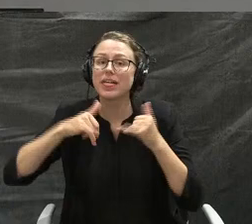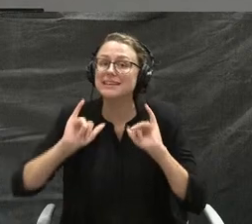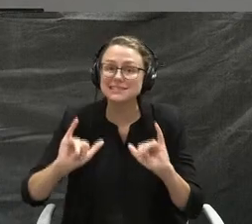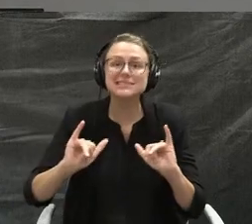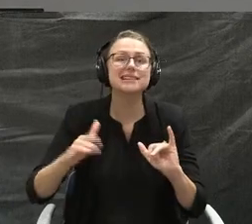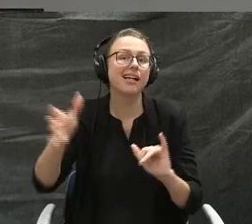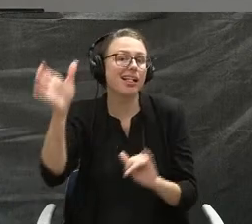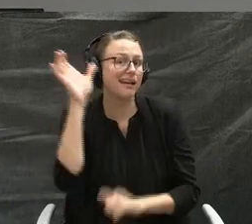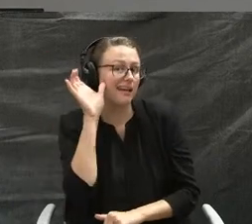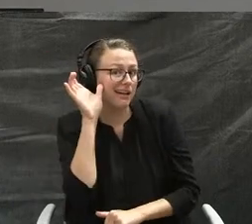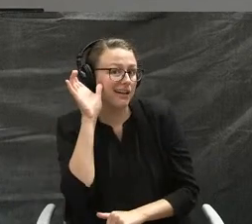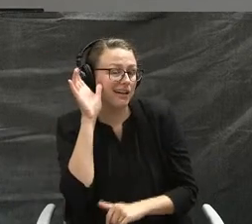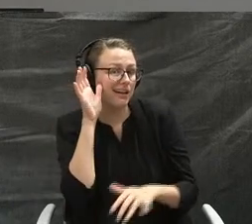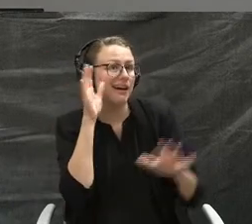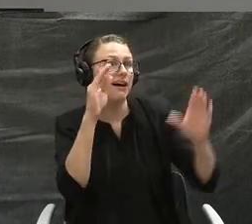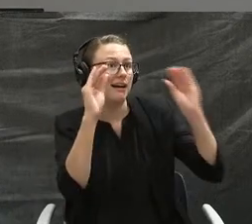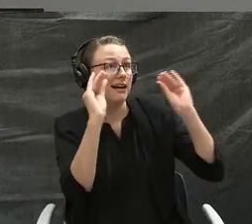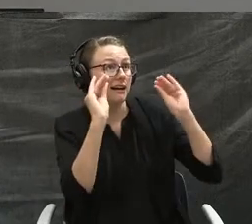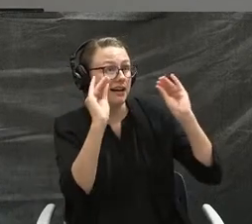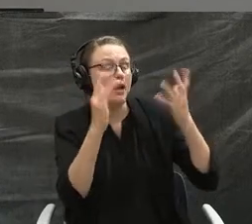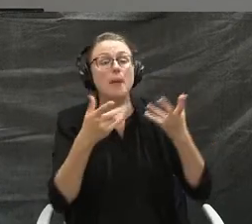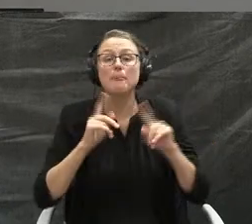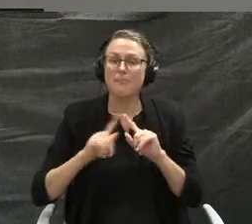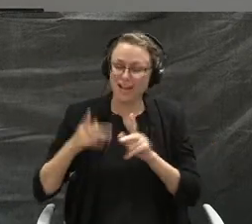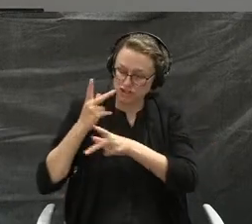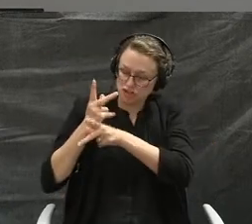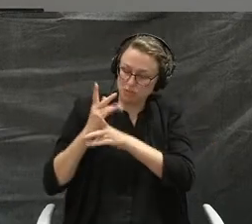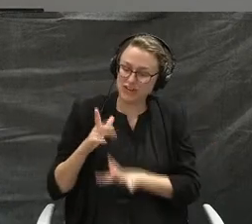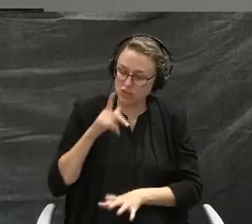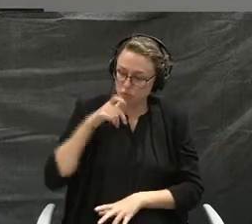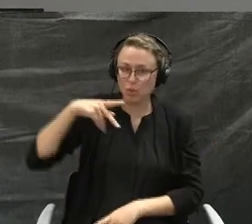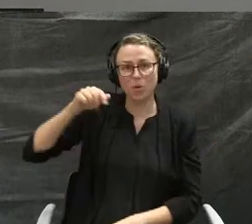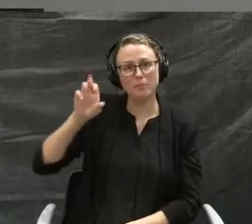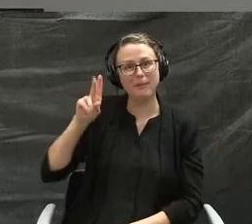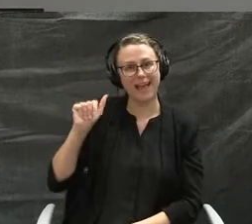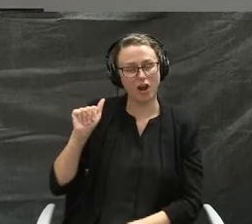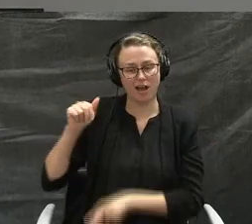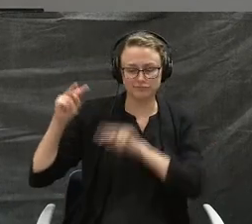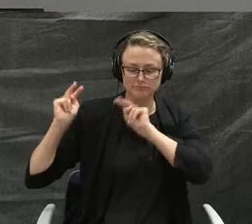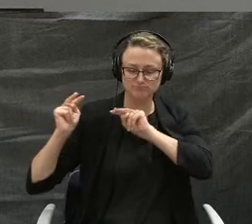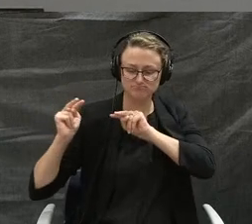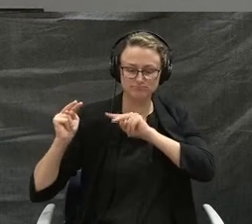teacher and they would get supervision from the paraprofessional who would help those students in the other